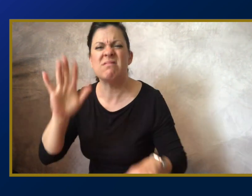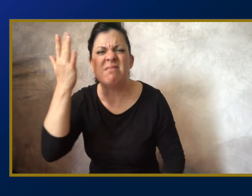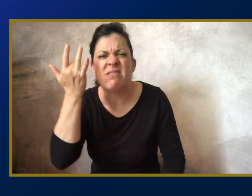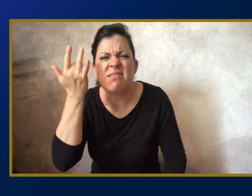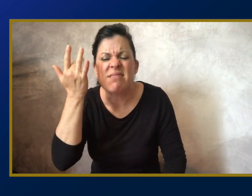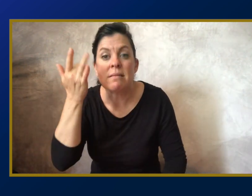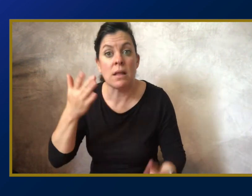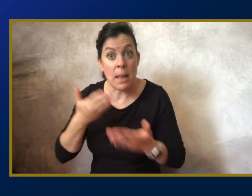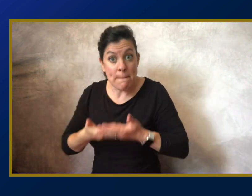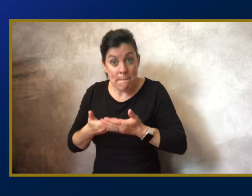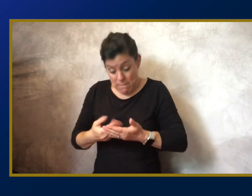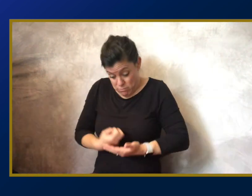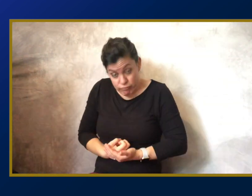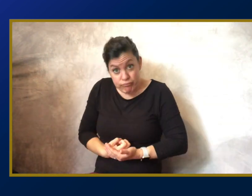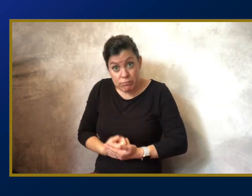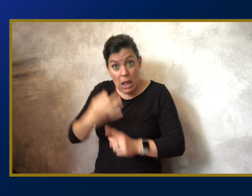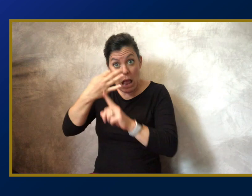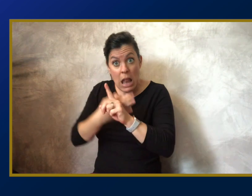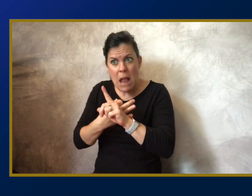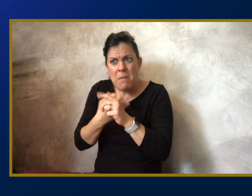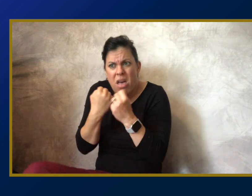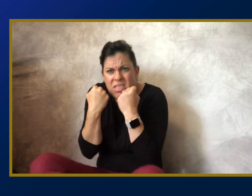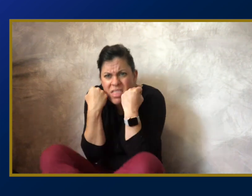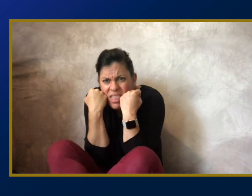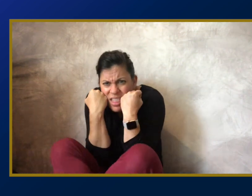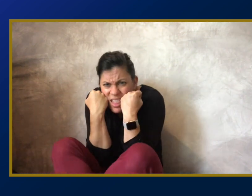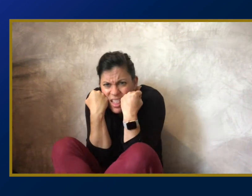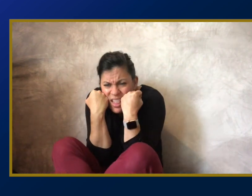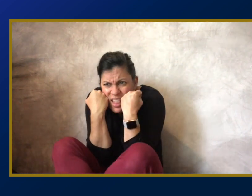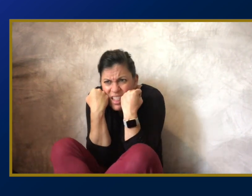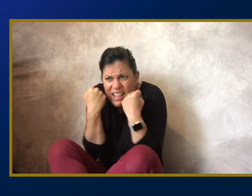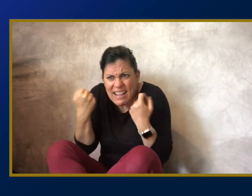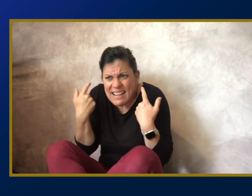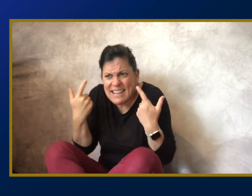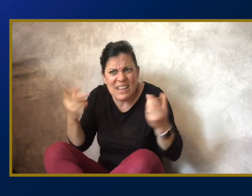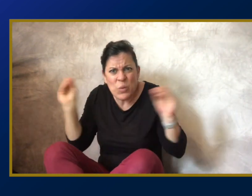curled up for so long. Nine months all curled up in one position. And the result of that curled-in